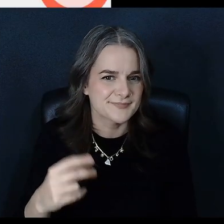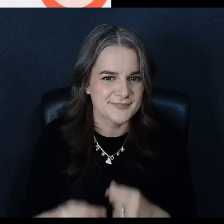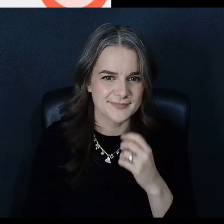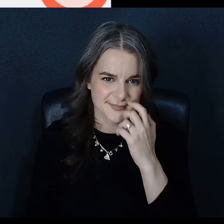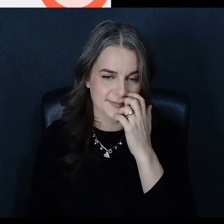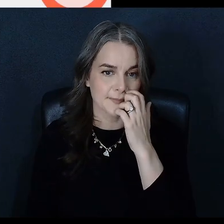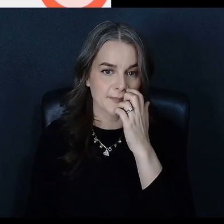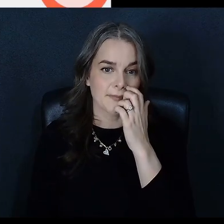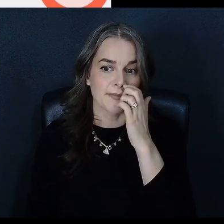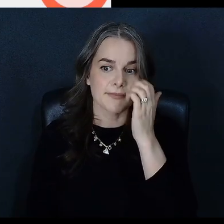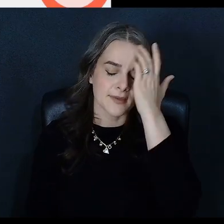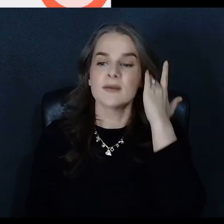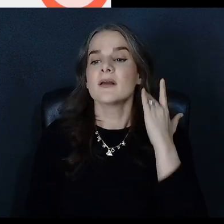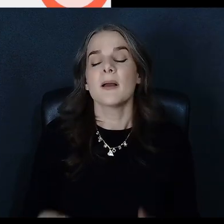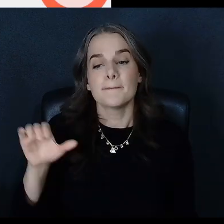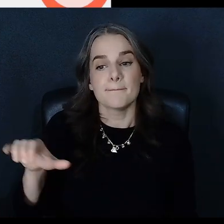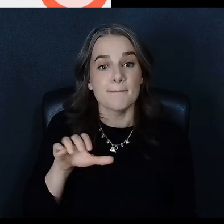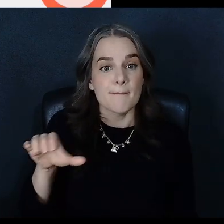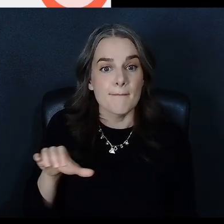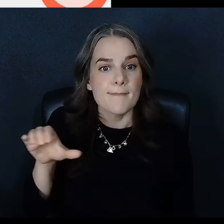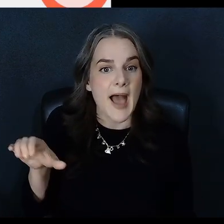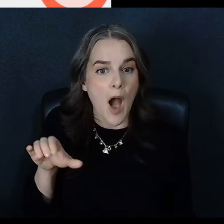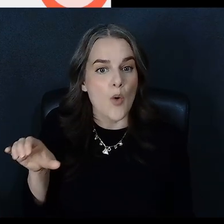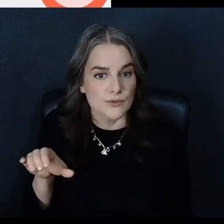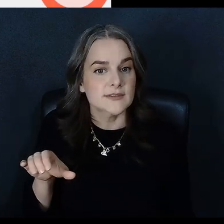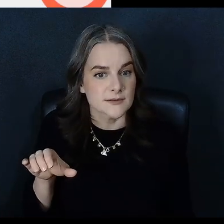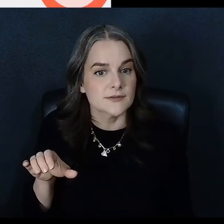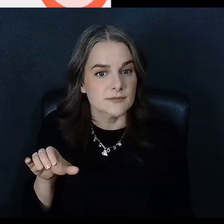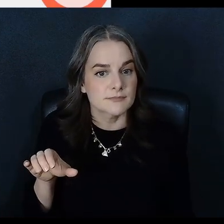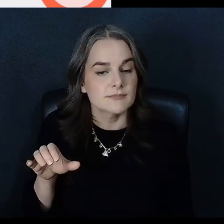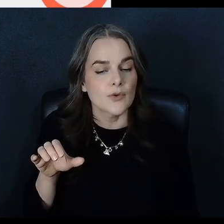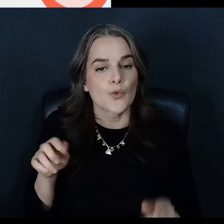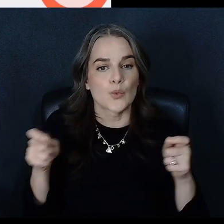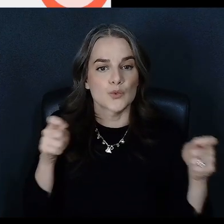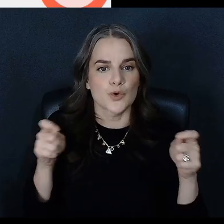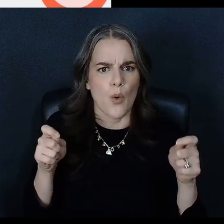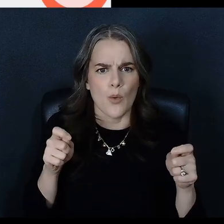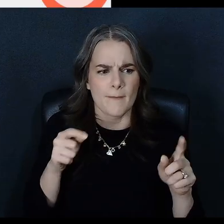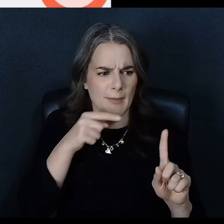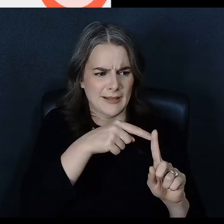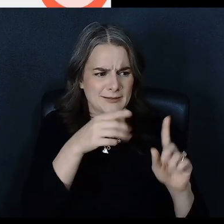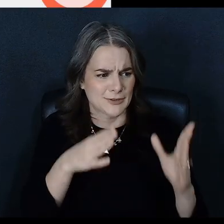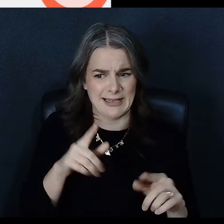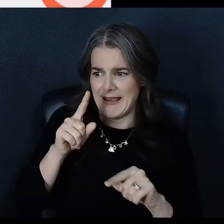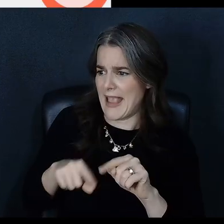going to be able to use a traditional mouse or a trackpad that might show up on a laptop?